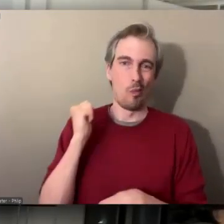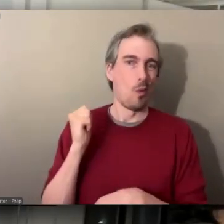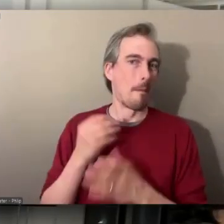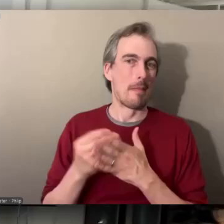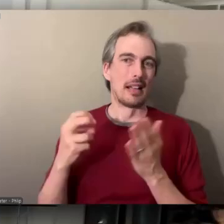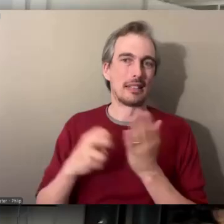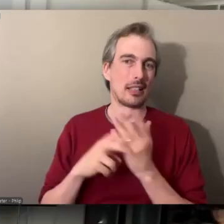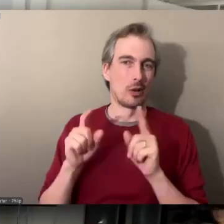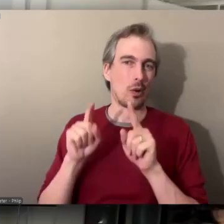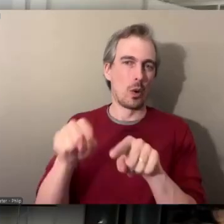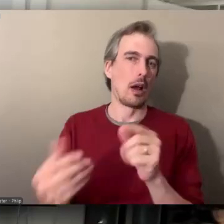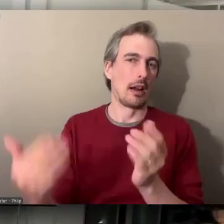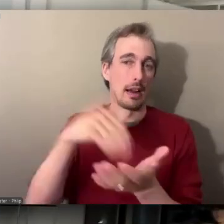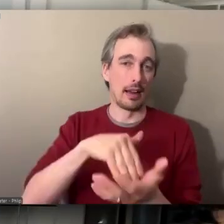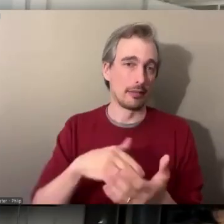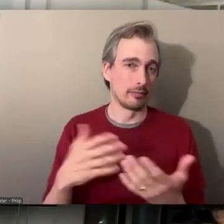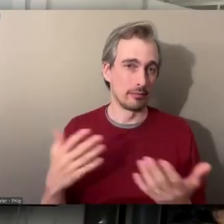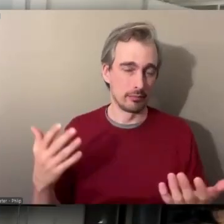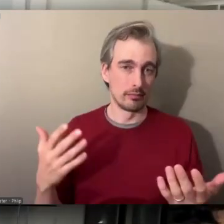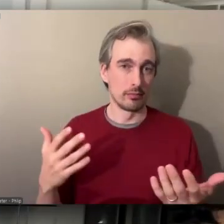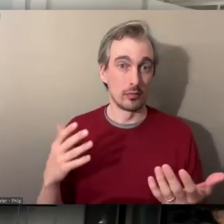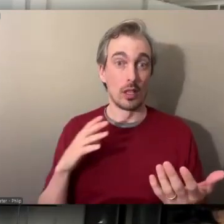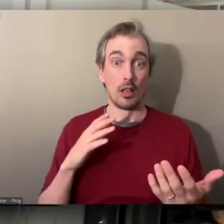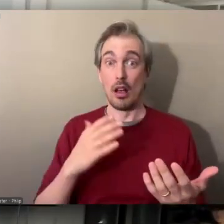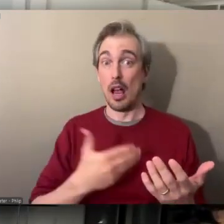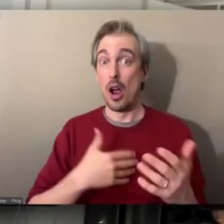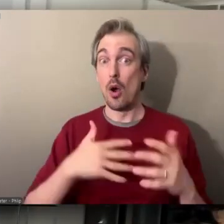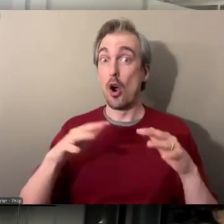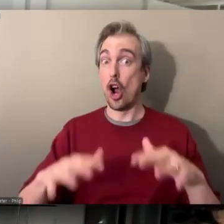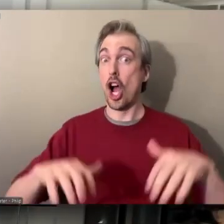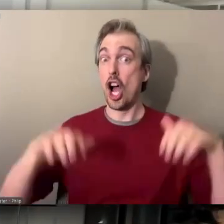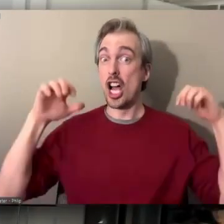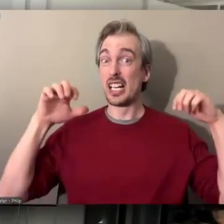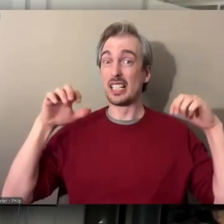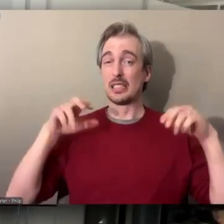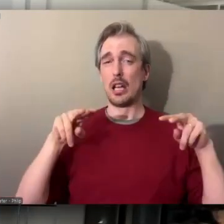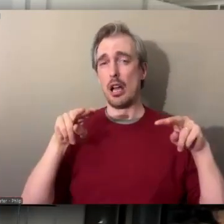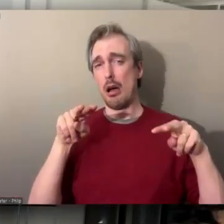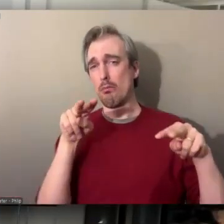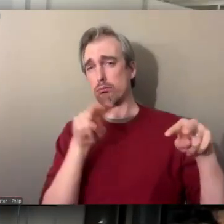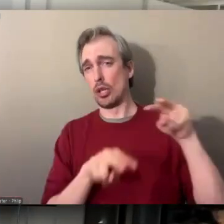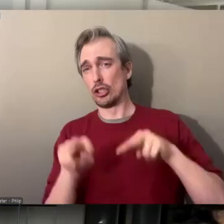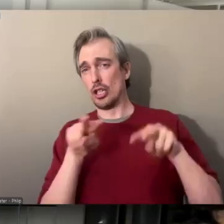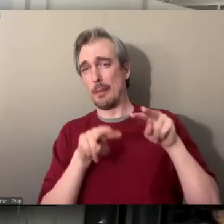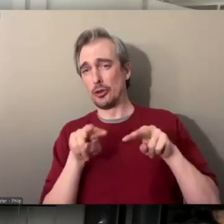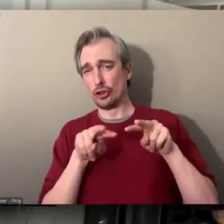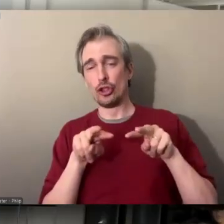our clients have done after doing this sort of thing, you do an audit, you make the fixes,